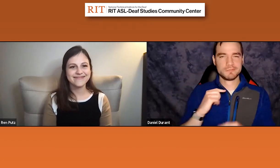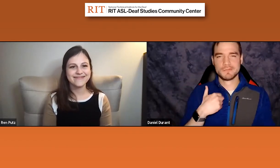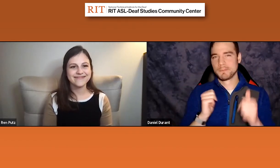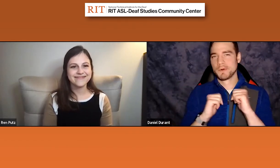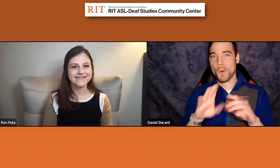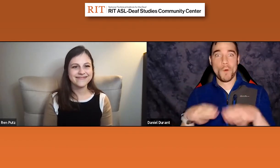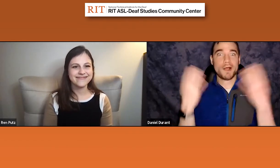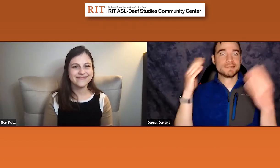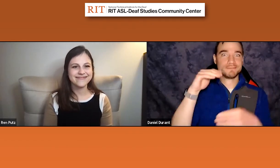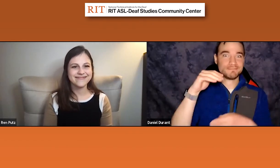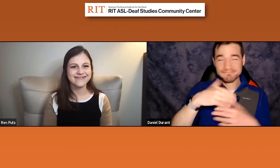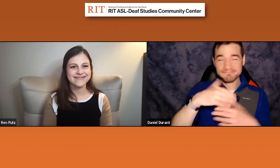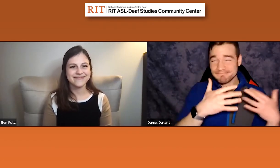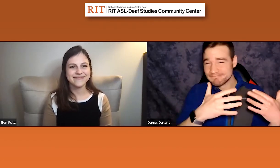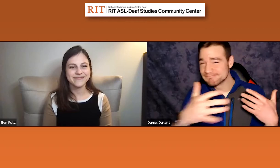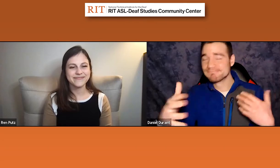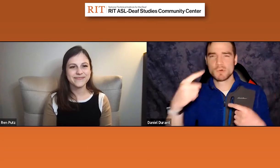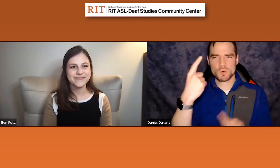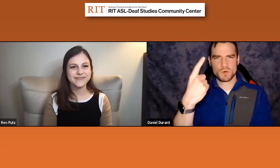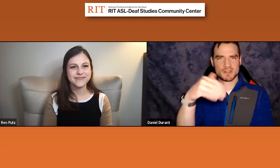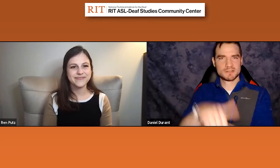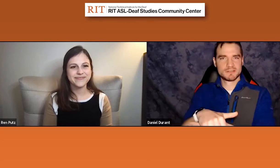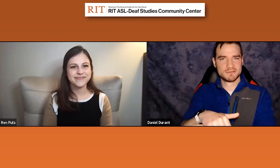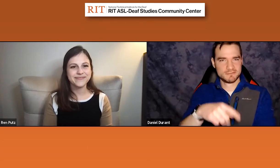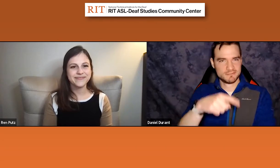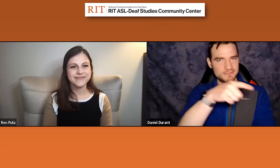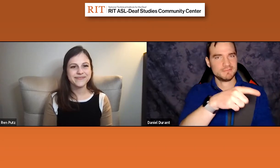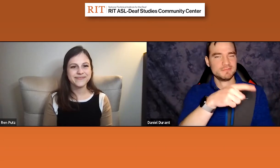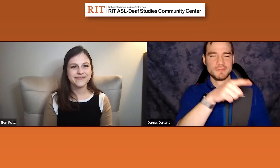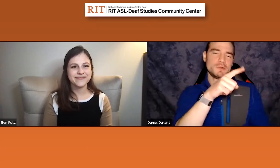when we--opening night, we went through the show, and then it just so happened, one of the nights